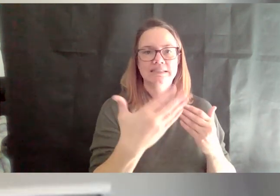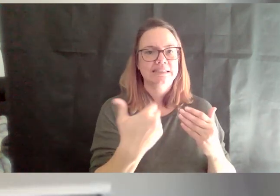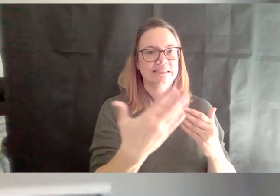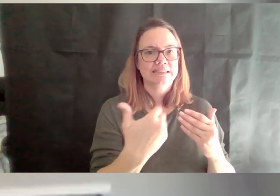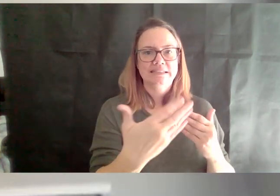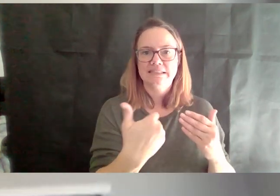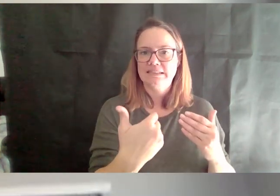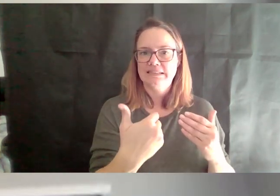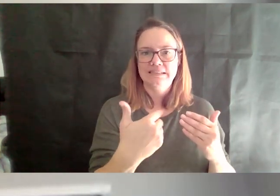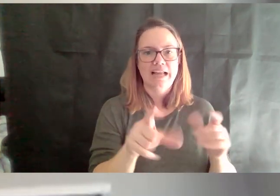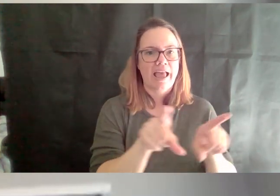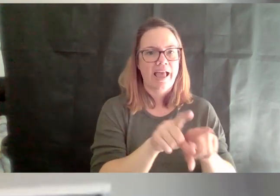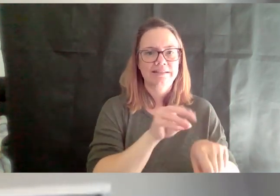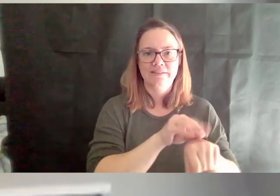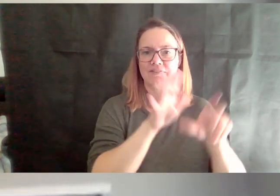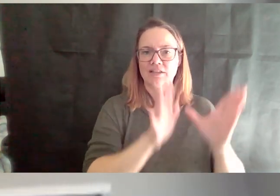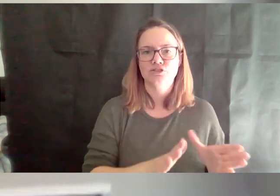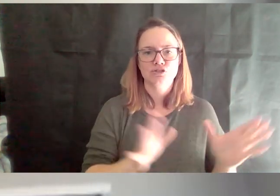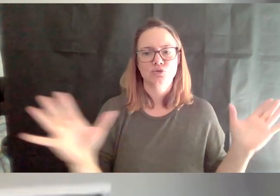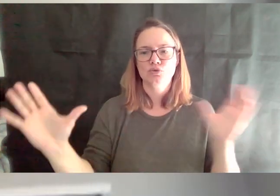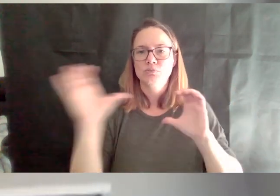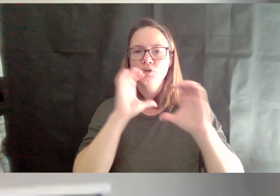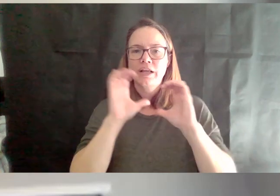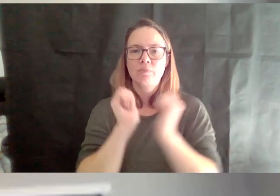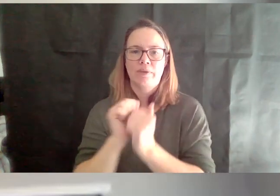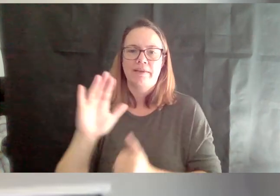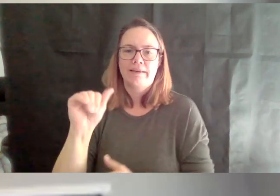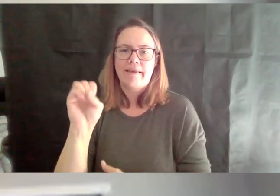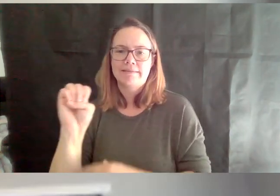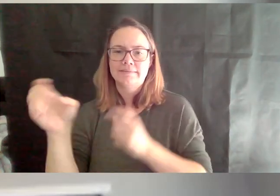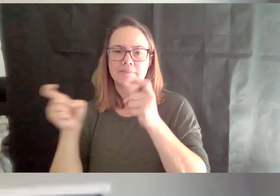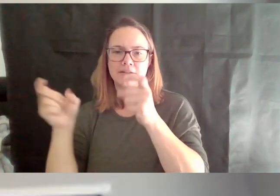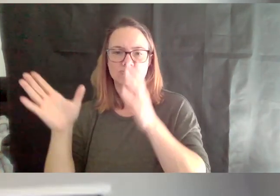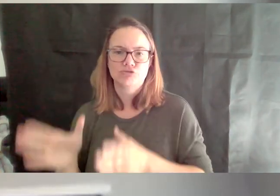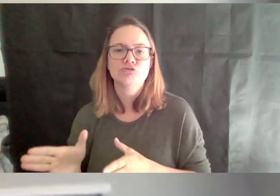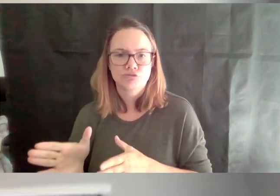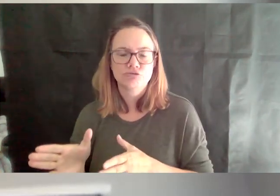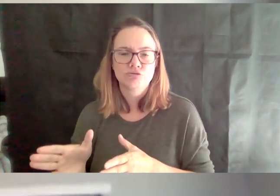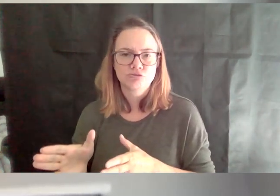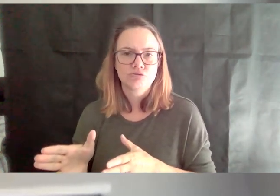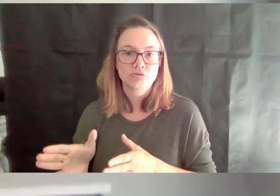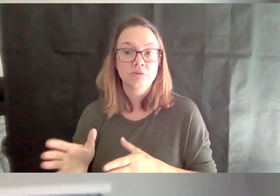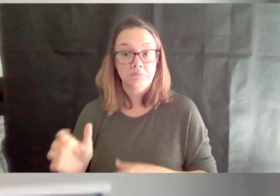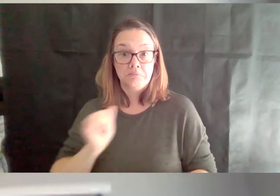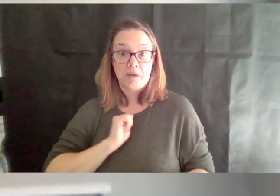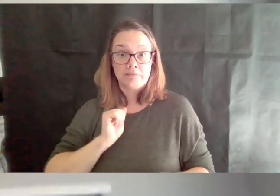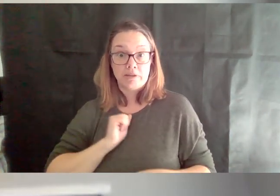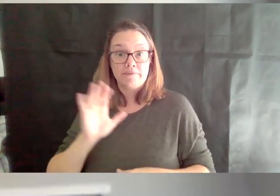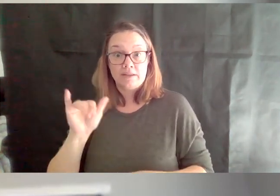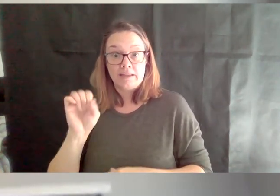as advisors to communicate with the case managers. When I was a case manager, I liked